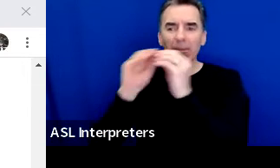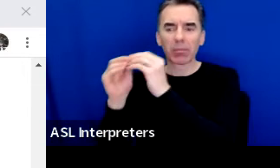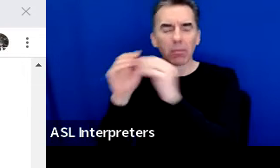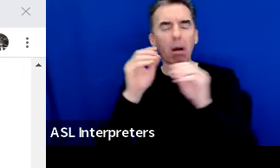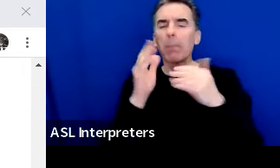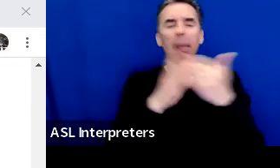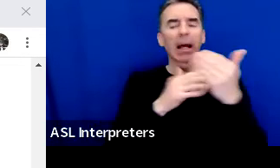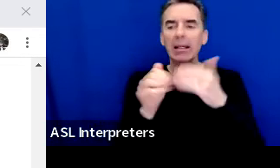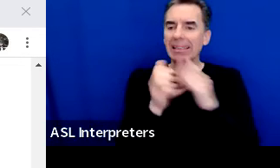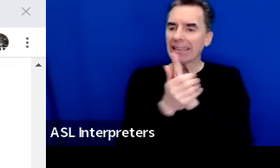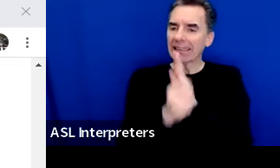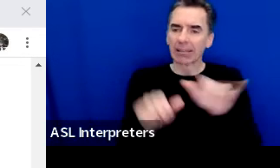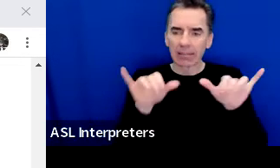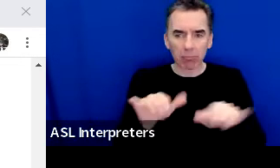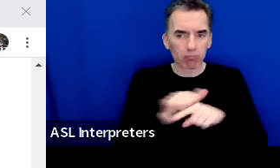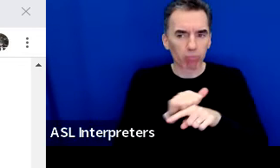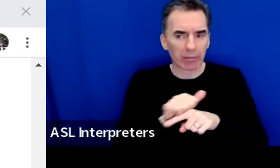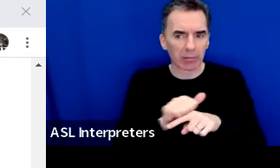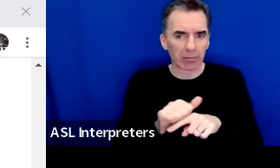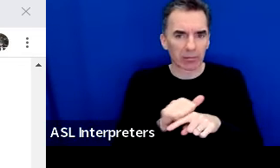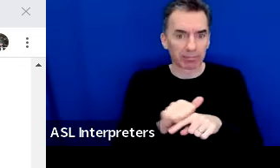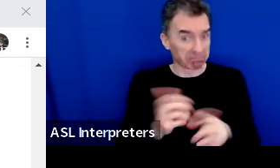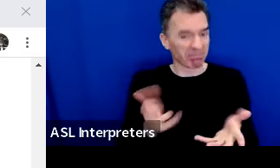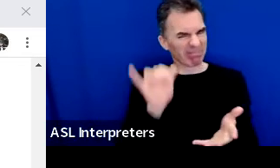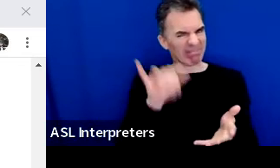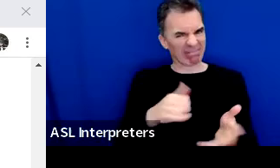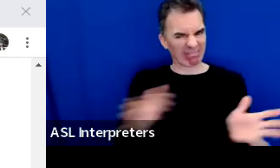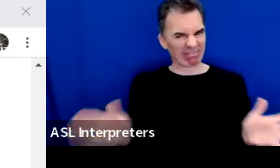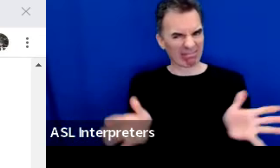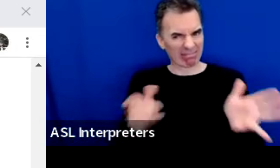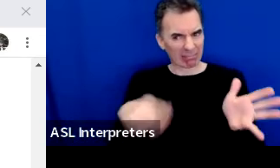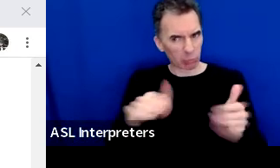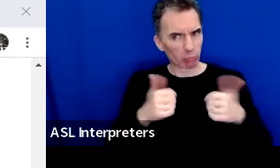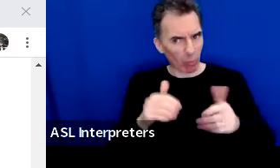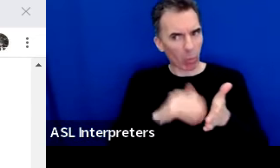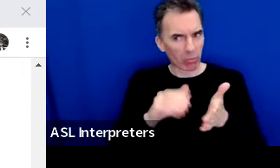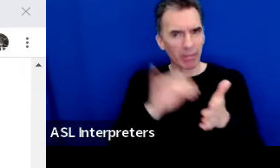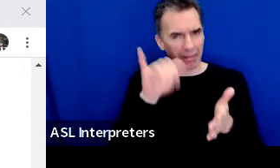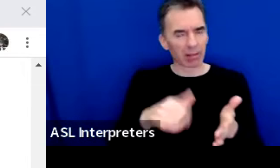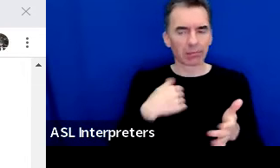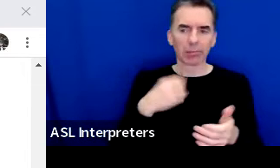And that's what we're testing people on or giving them homework on is how to learn the skills.